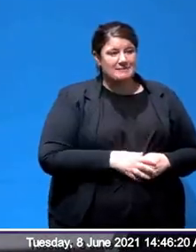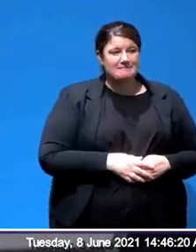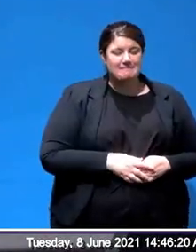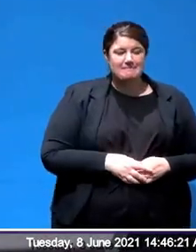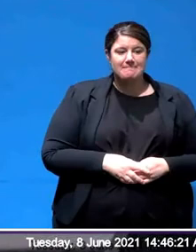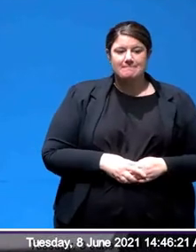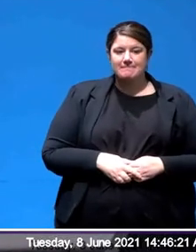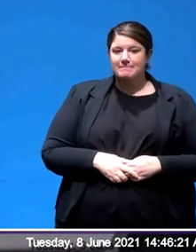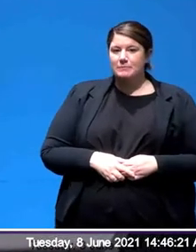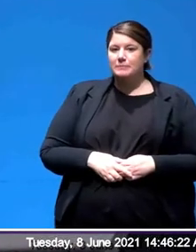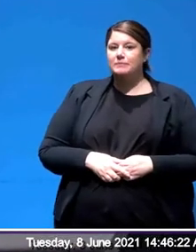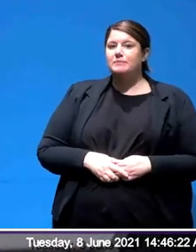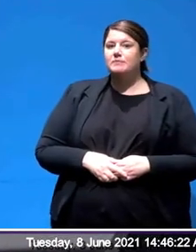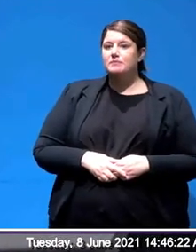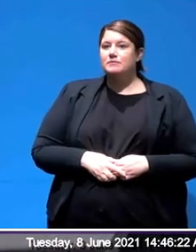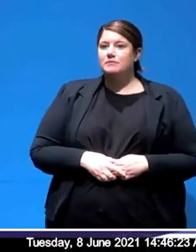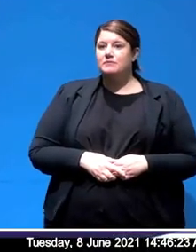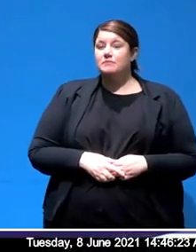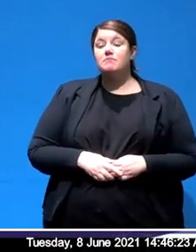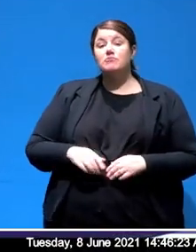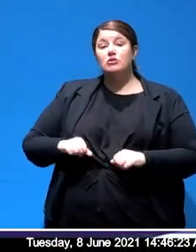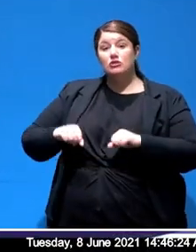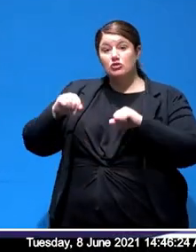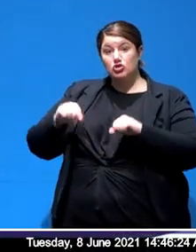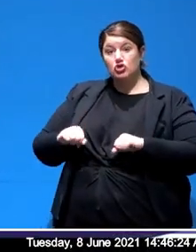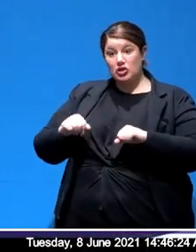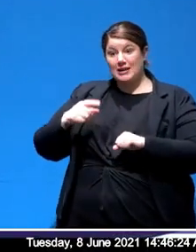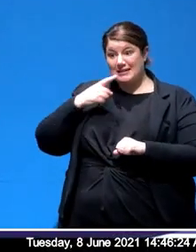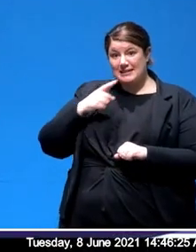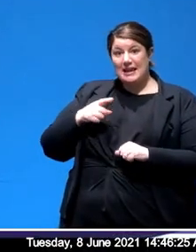Does the Department still have a policy of rotation of the support staff?